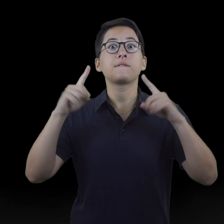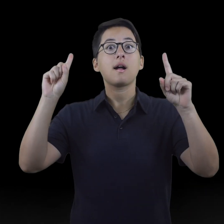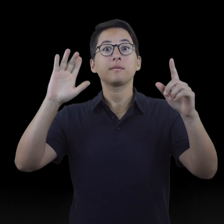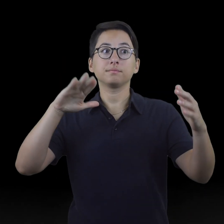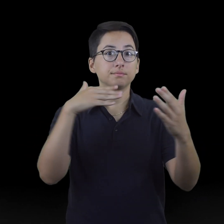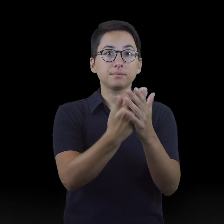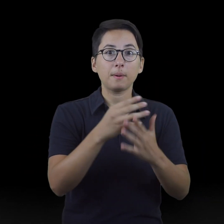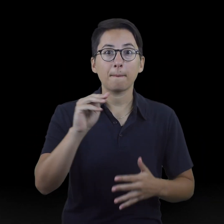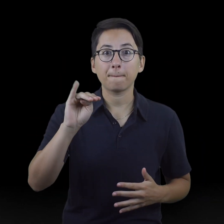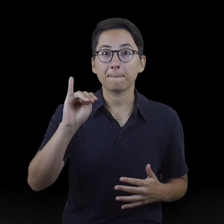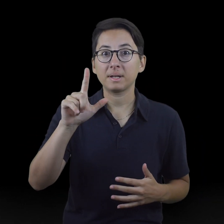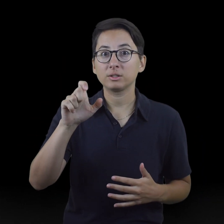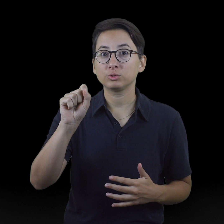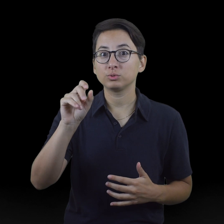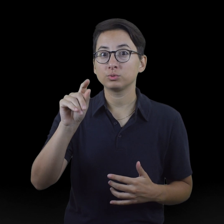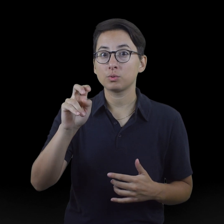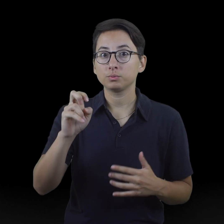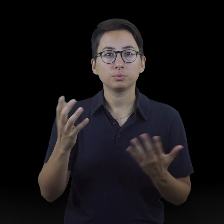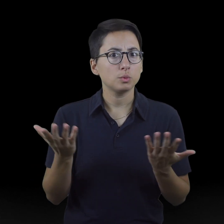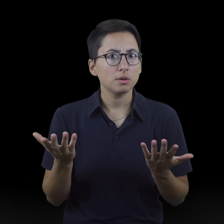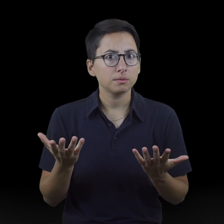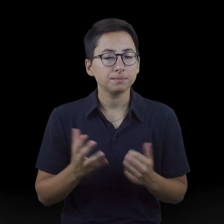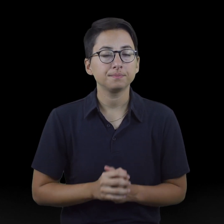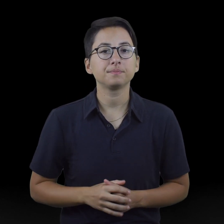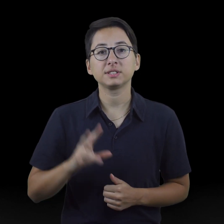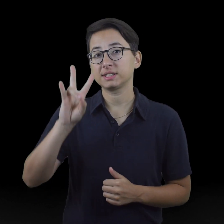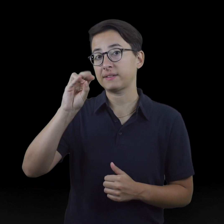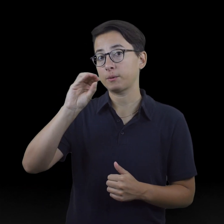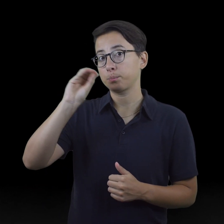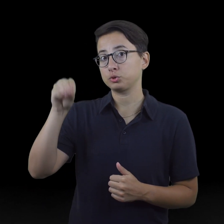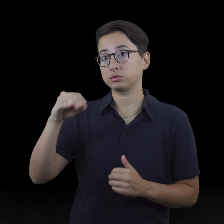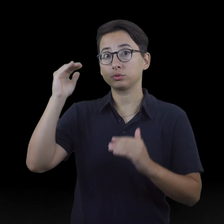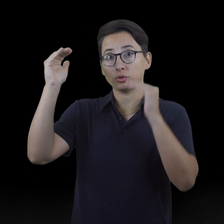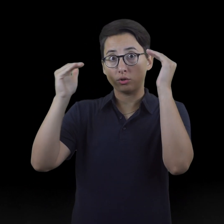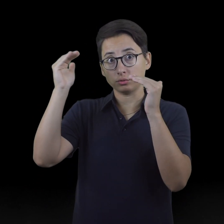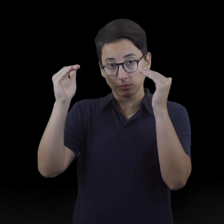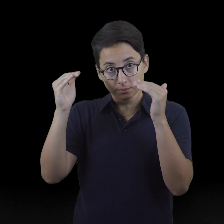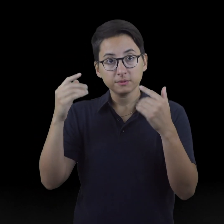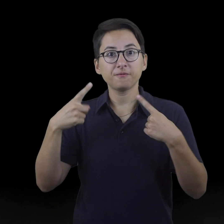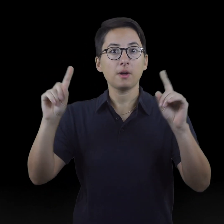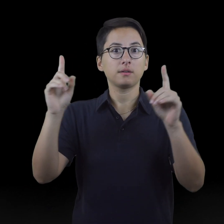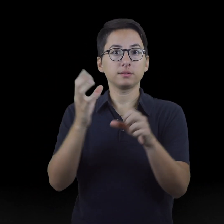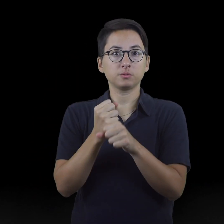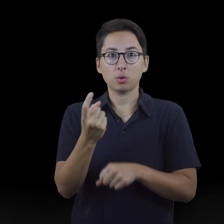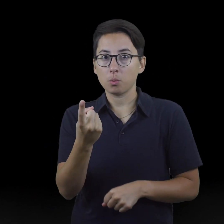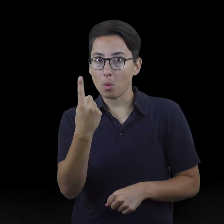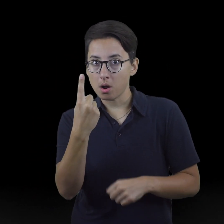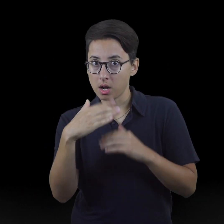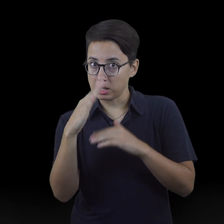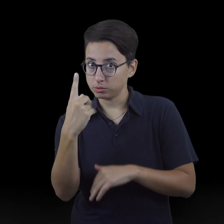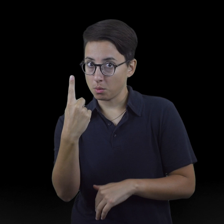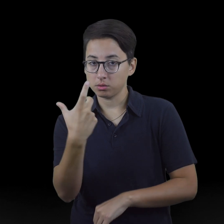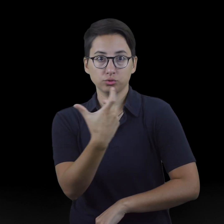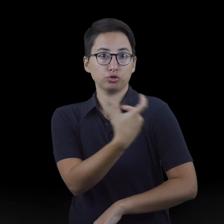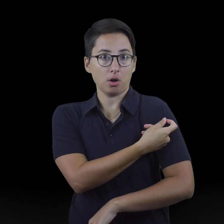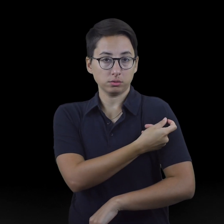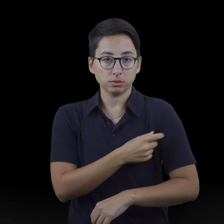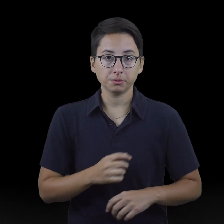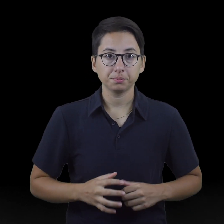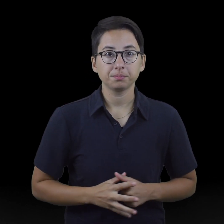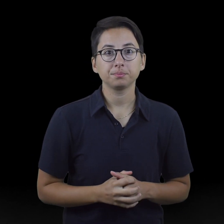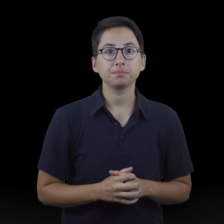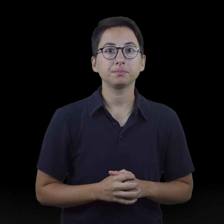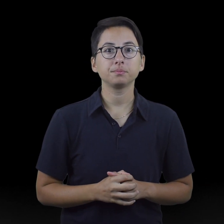US passes major vaccine milestone: 70% of adults now have at least 1 shot